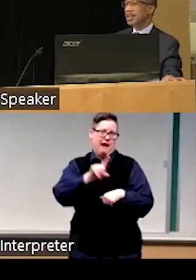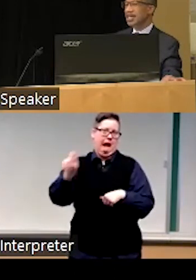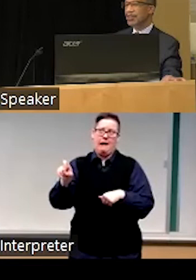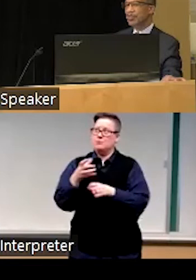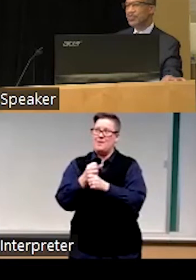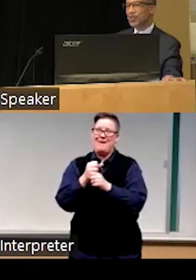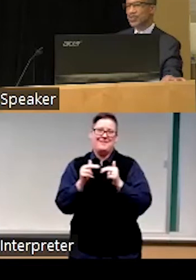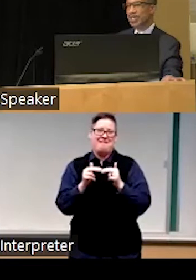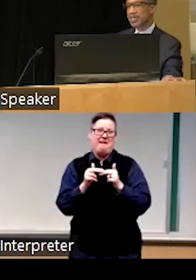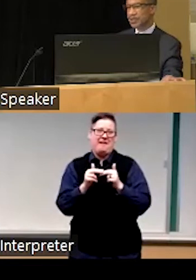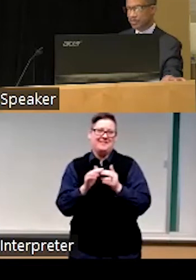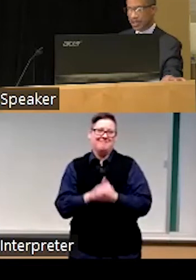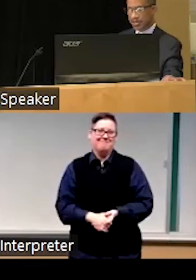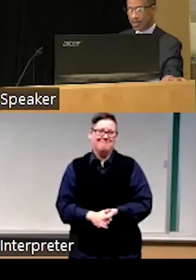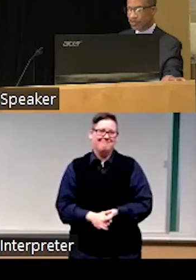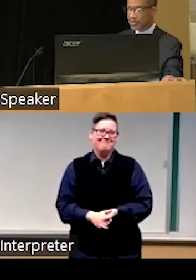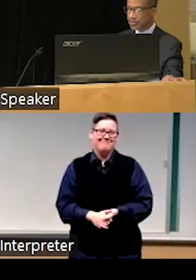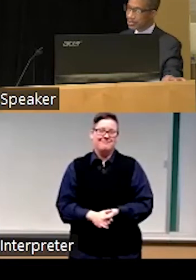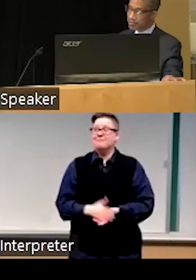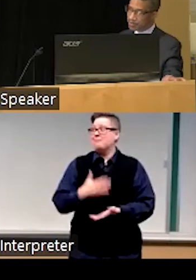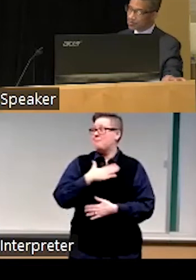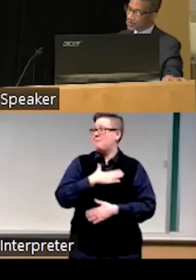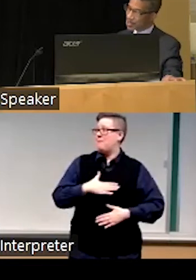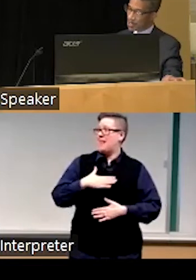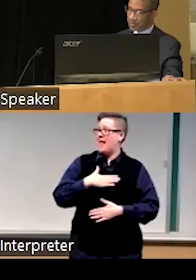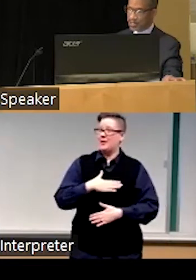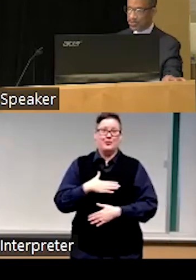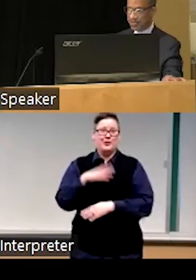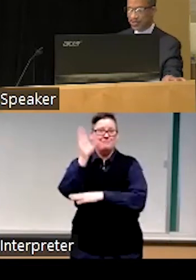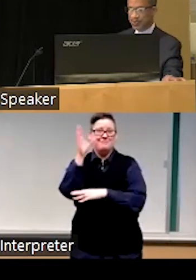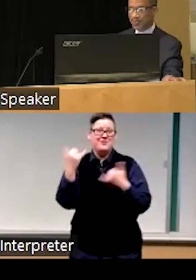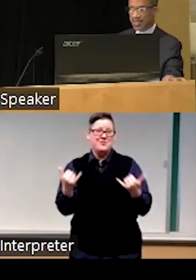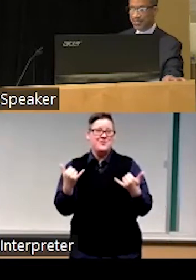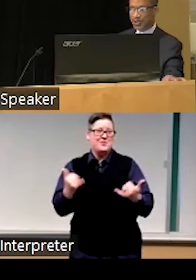folks there and it's been my pleasure to share my thoughts with you this this afternoon